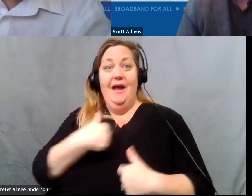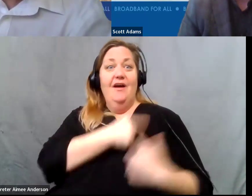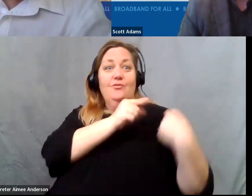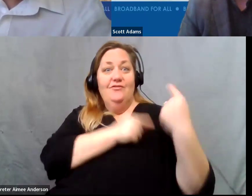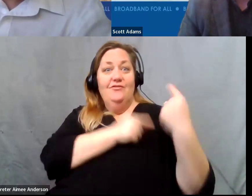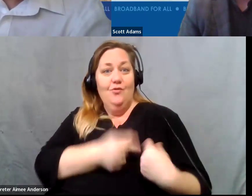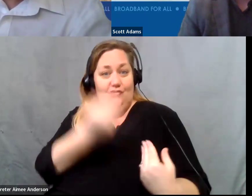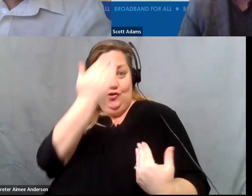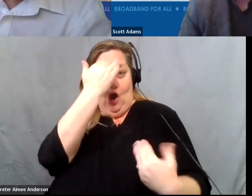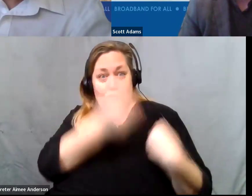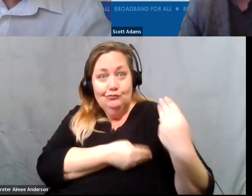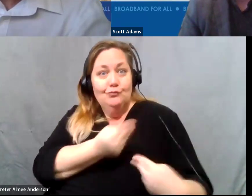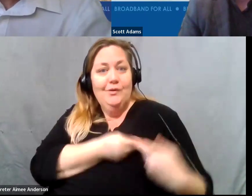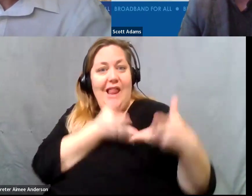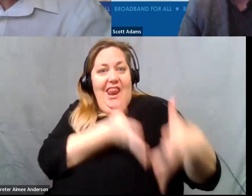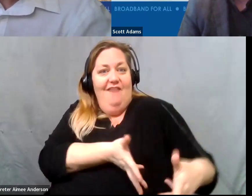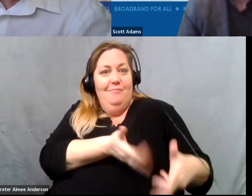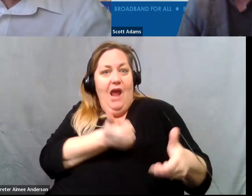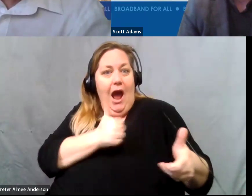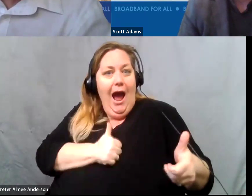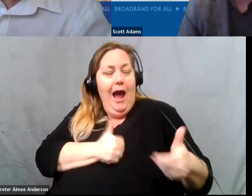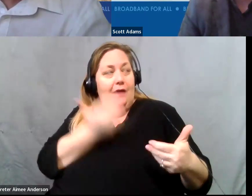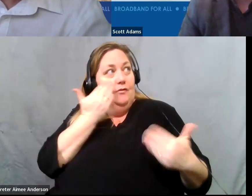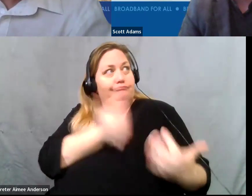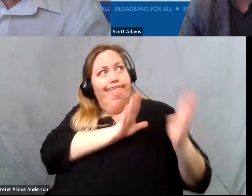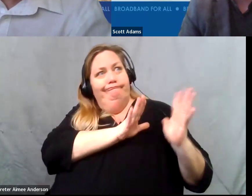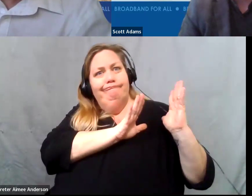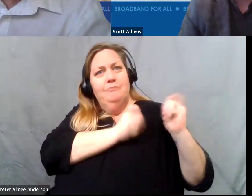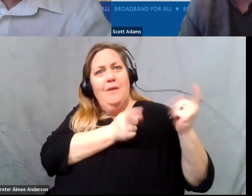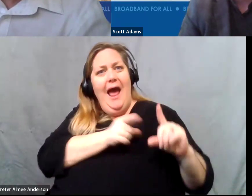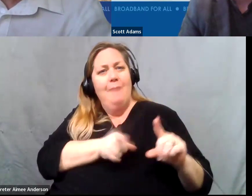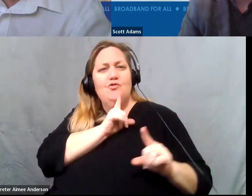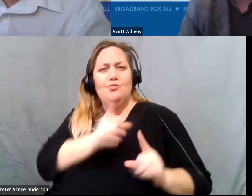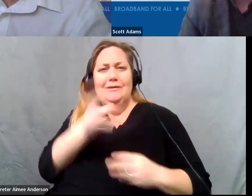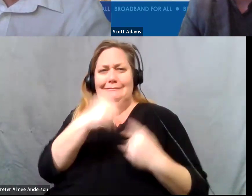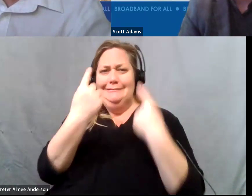and sometimes we get left behind you know and so really taking in consideration the significant